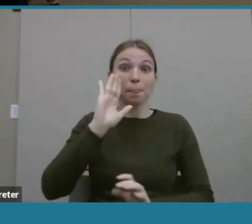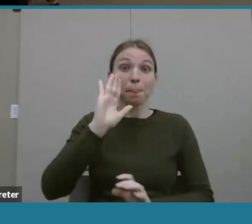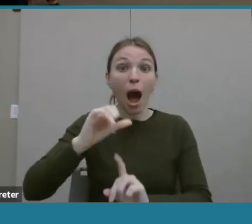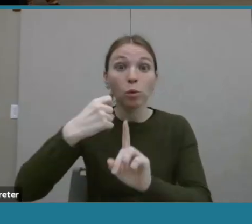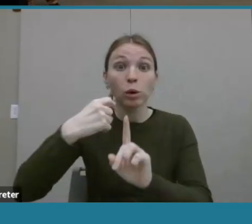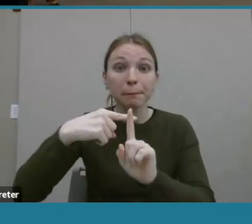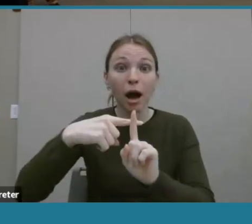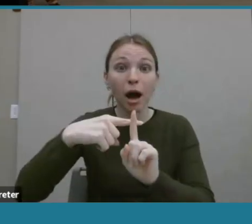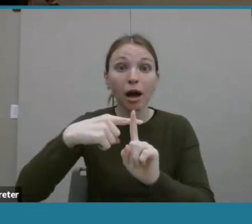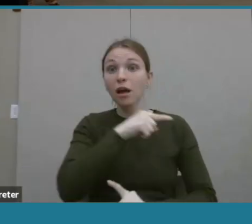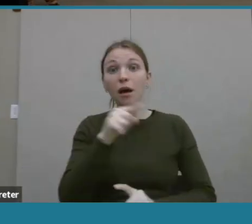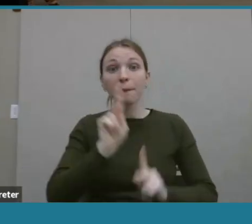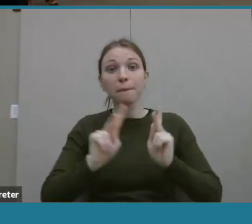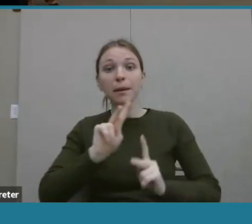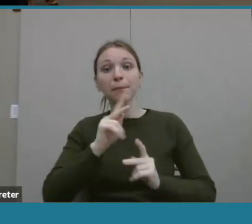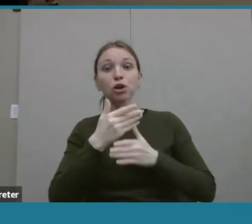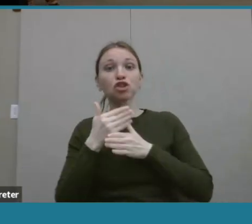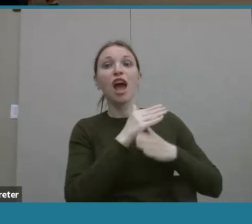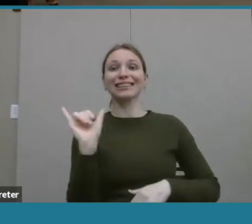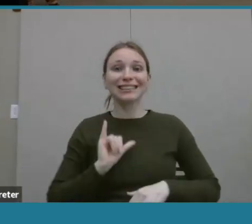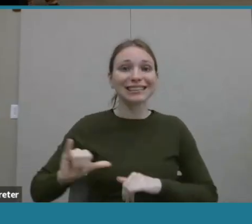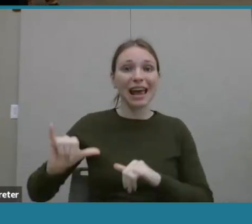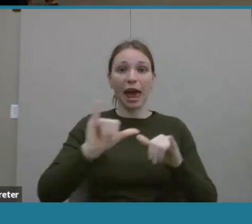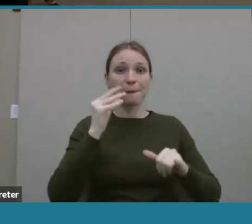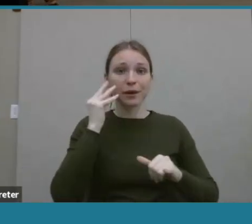experiences, same questions, same positives, same negatives coming up.